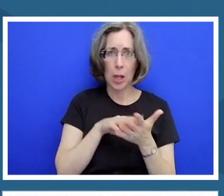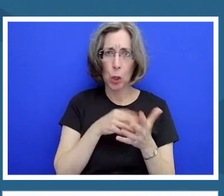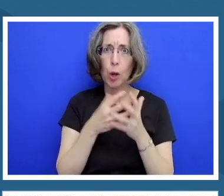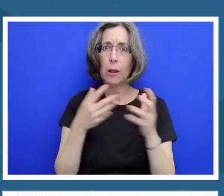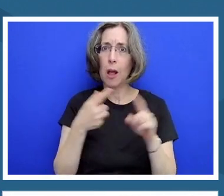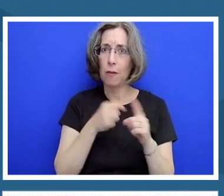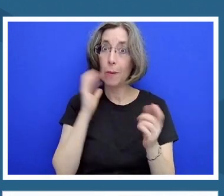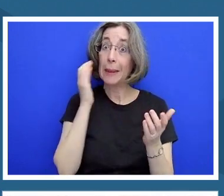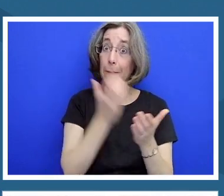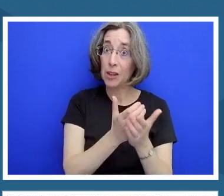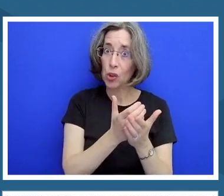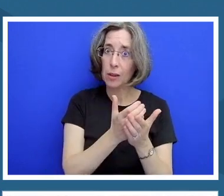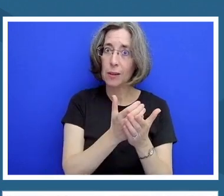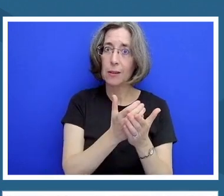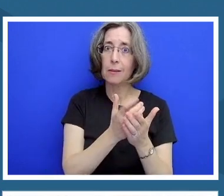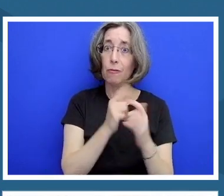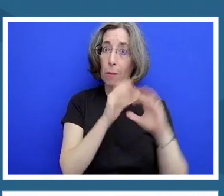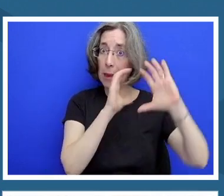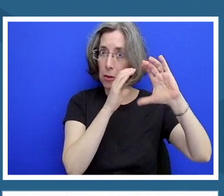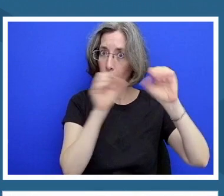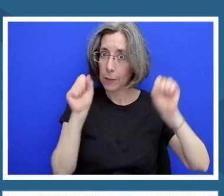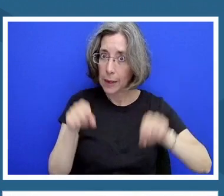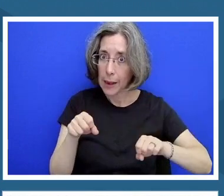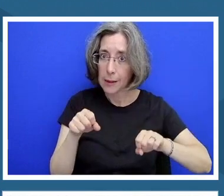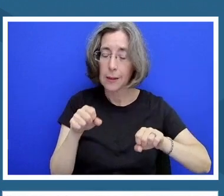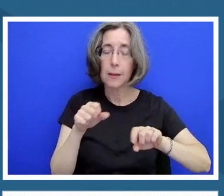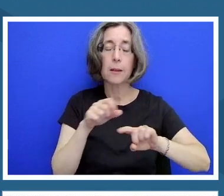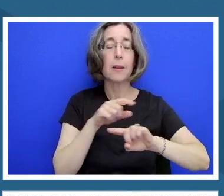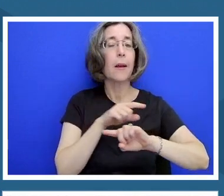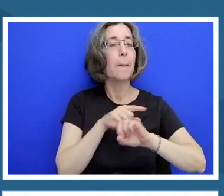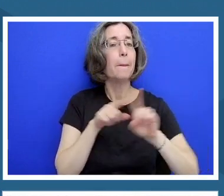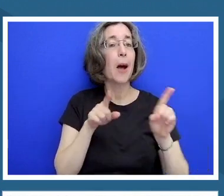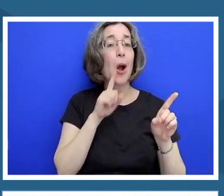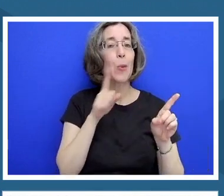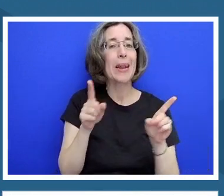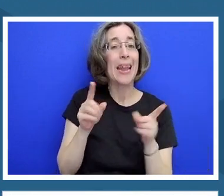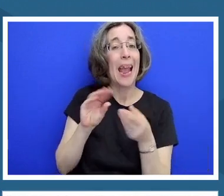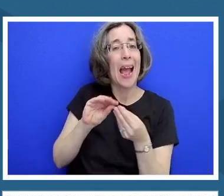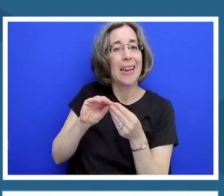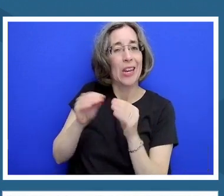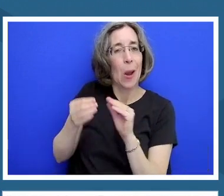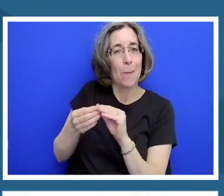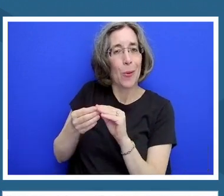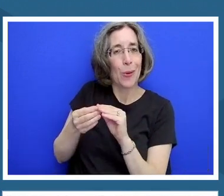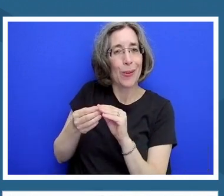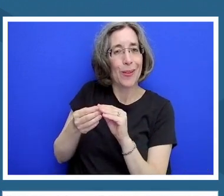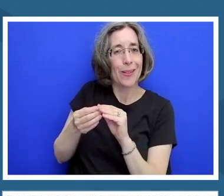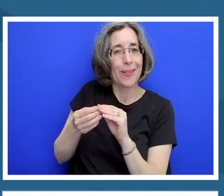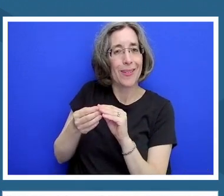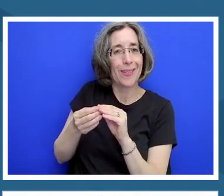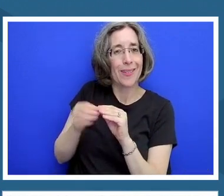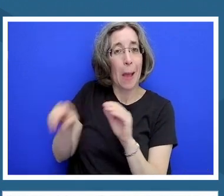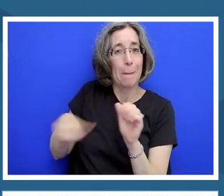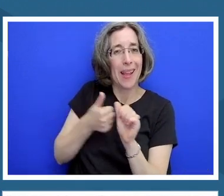from telescopes in fact it's the numbers behind the